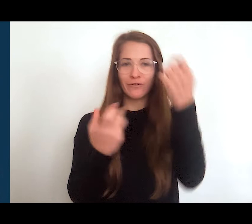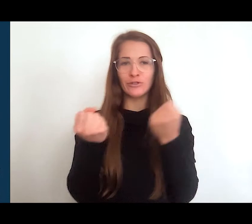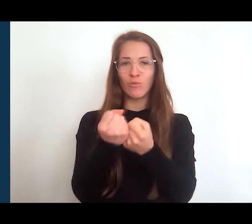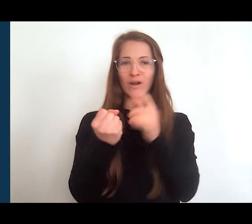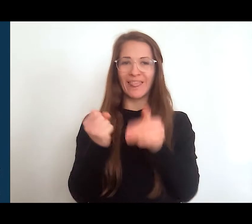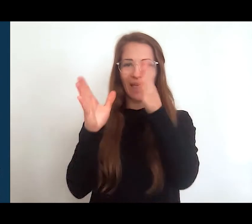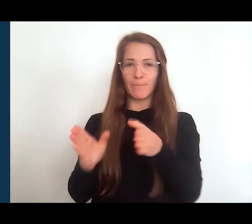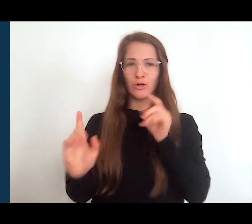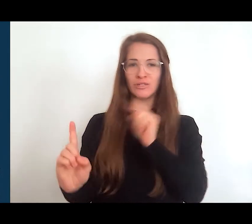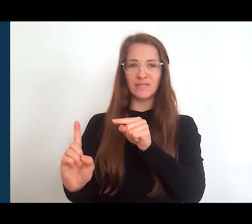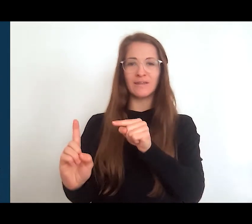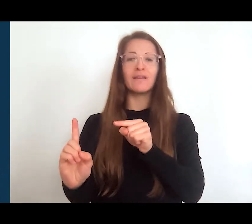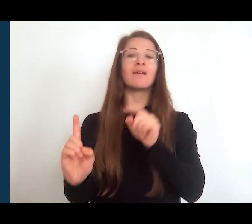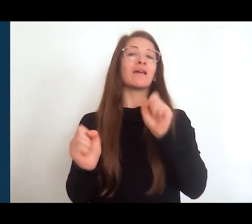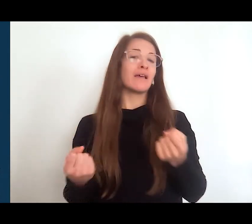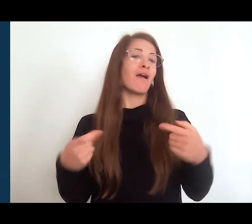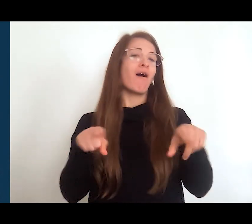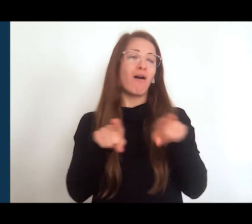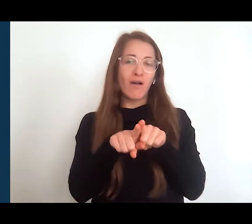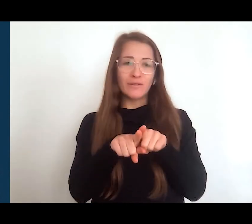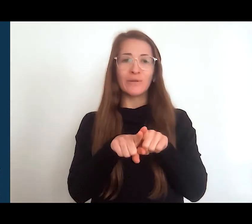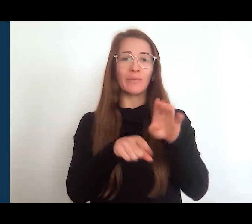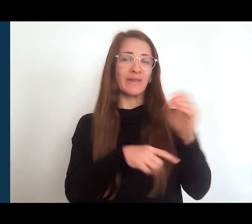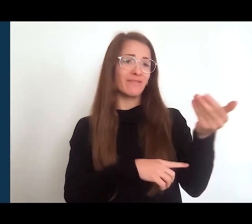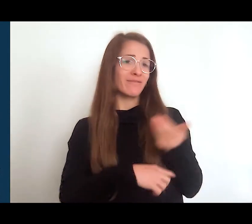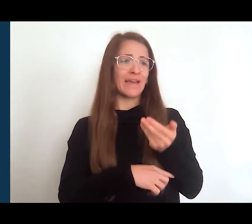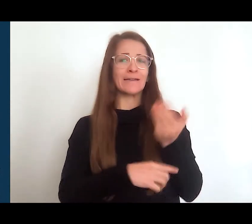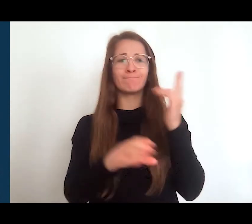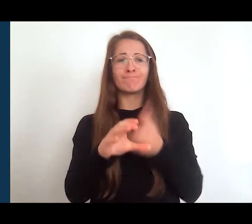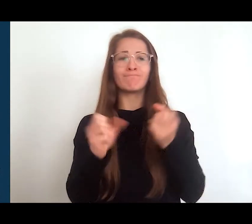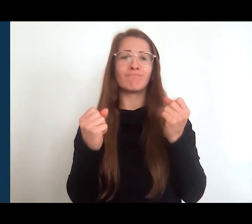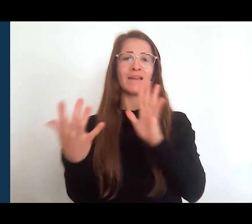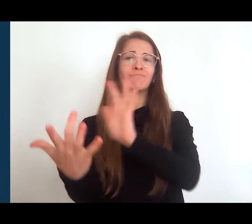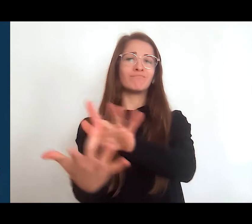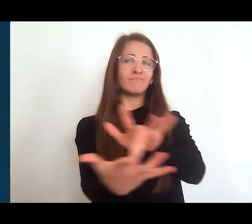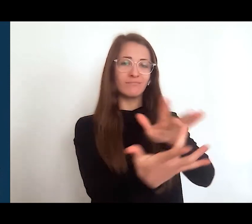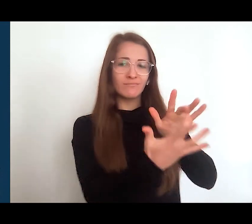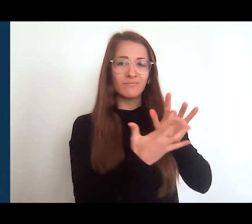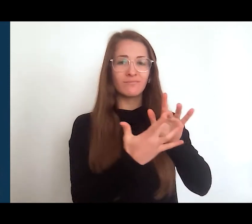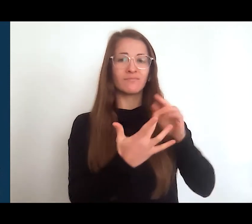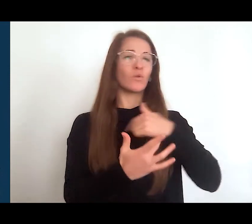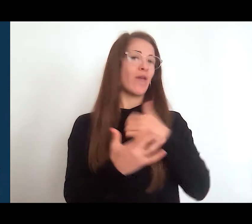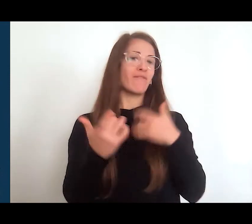PROGRAMS ABOUT WHAT IS THE BEST FIT FOR SUPPORTING THIS CLIENT. INTAKE GETS INVITED TO JOIN